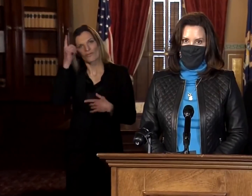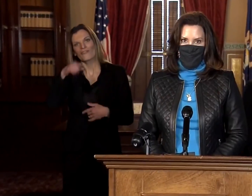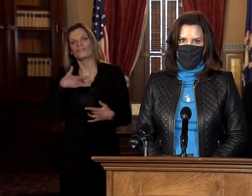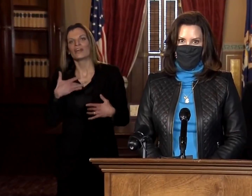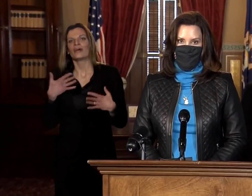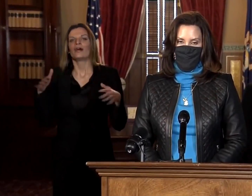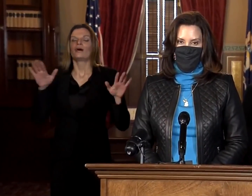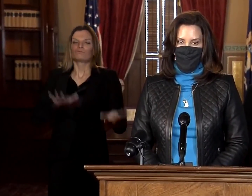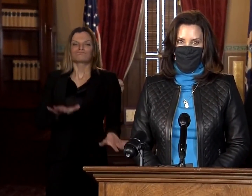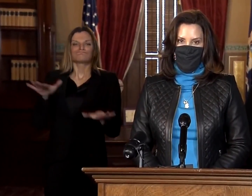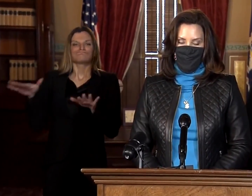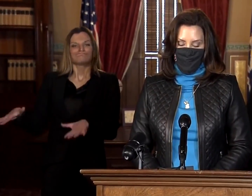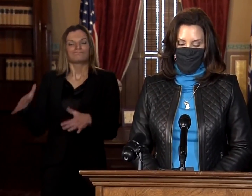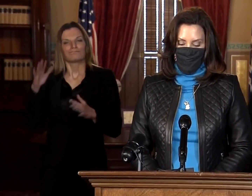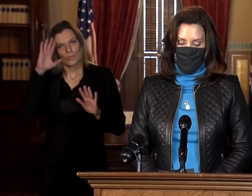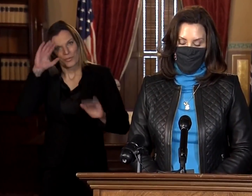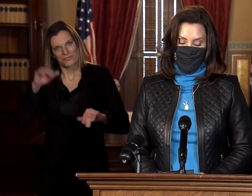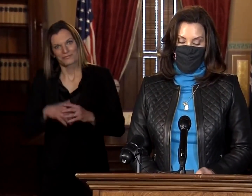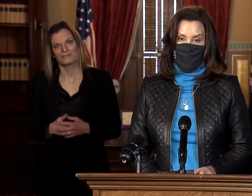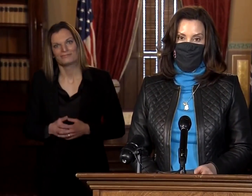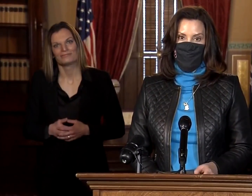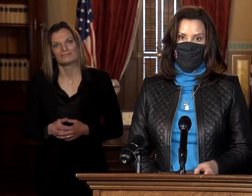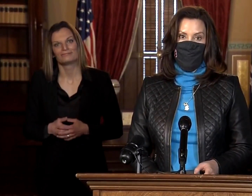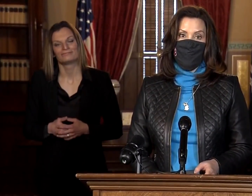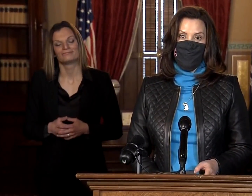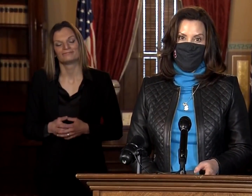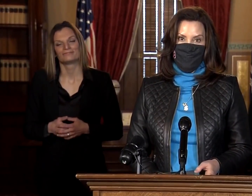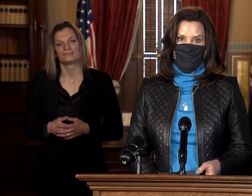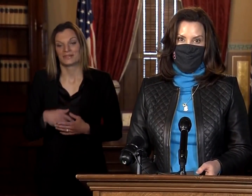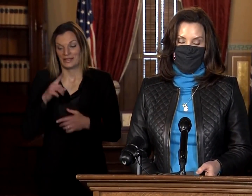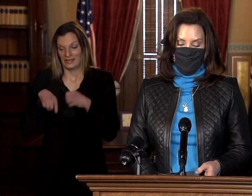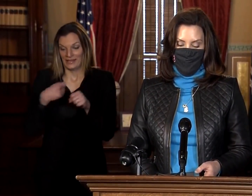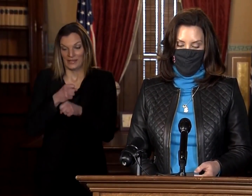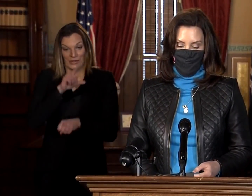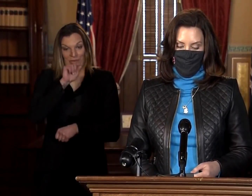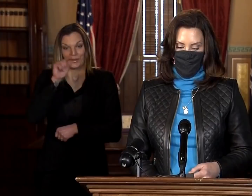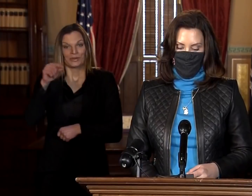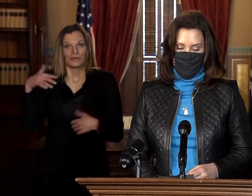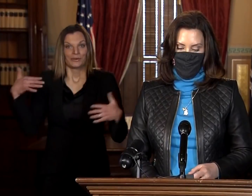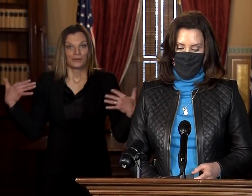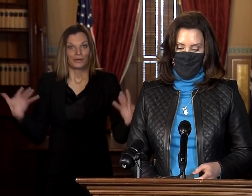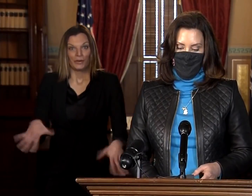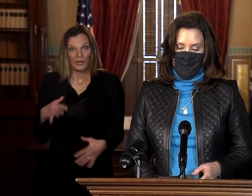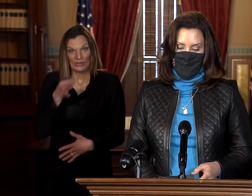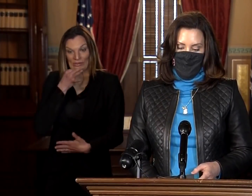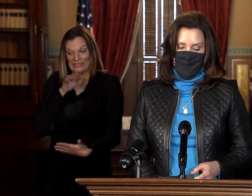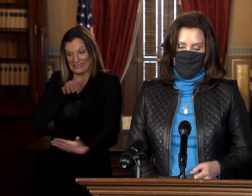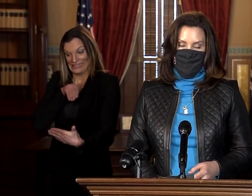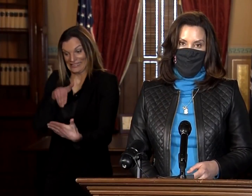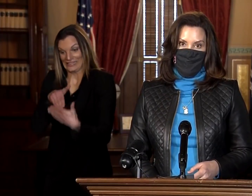by Dr. Jen anyway Caldoun, our chief medical examiner here. chief medical examiner here. I hope everyone had time over I hope everyone had time over the holidays to relax and the holidays to relax and acknowledge what a year this has